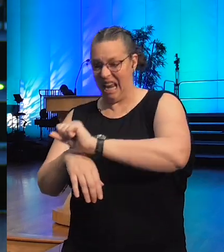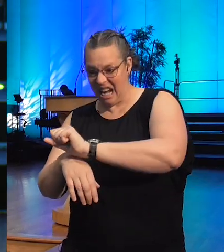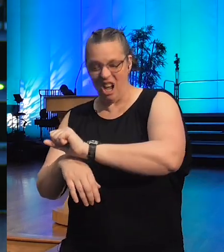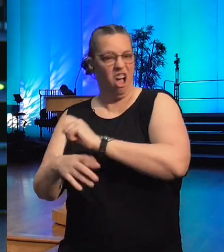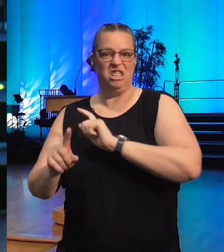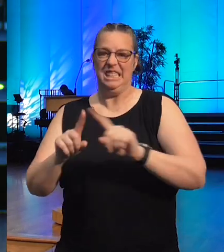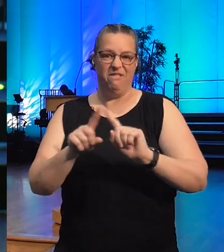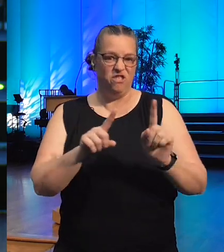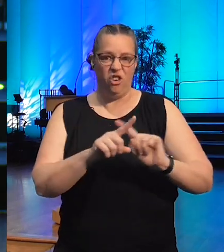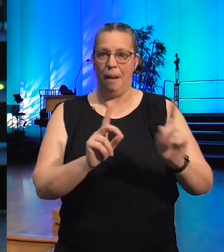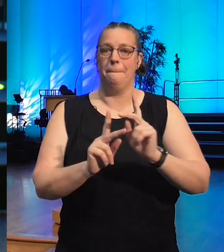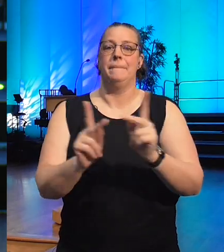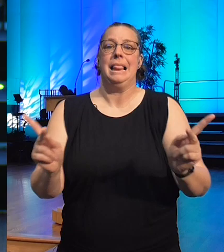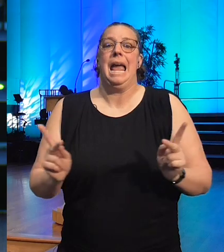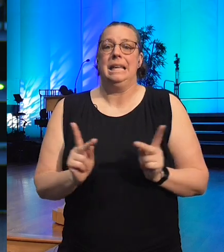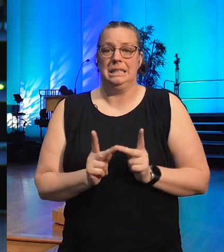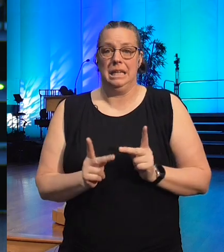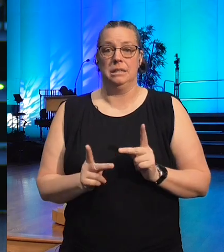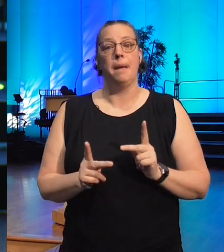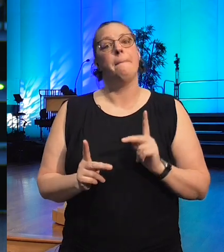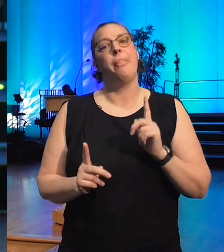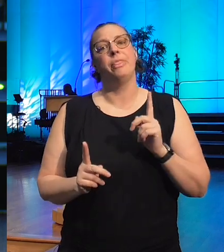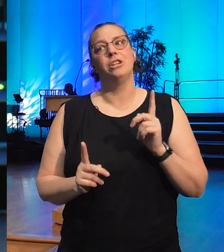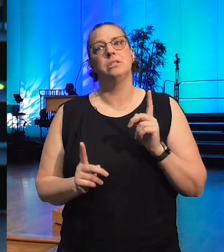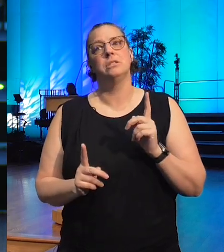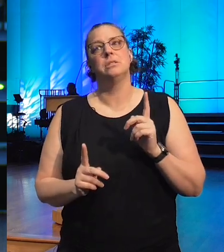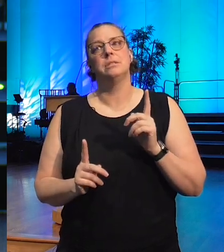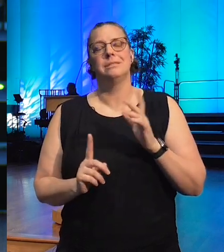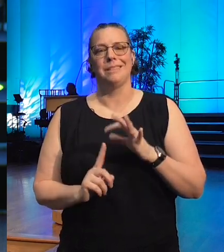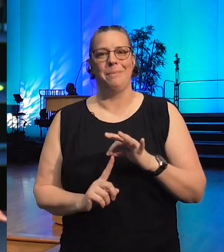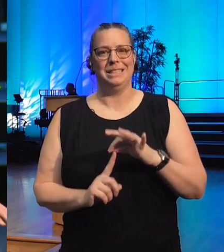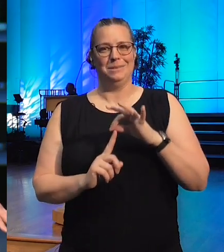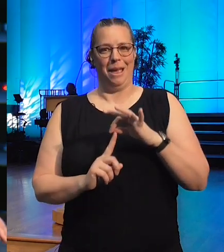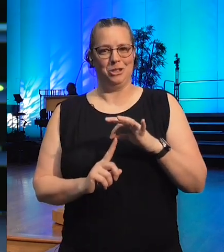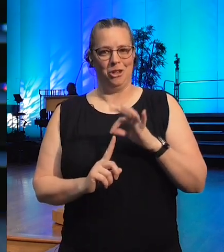something extra special about experiencing the divine right here at Mile High Church isn't